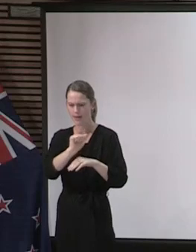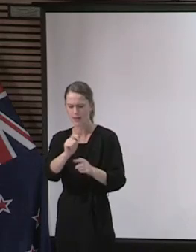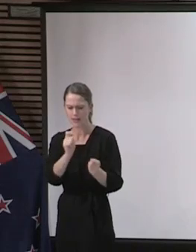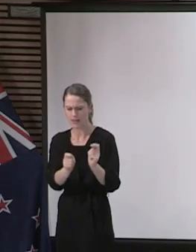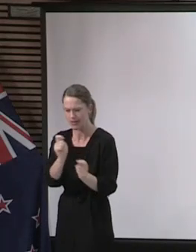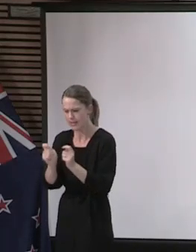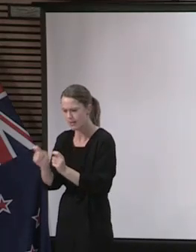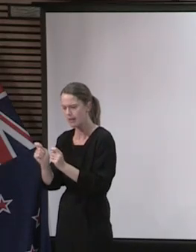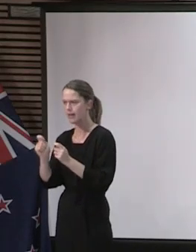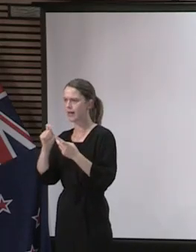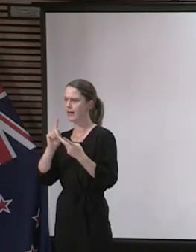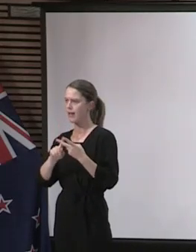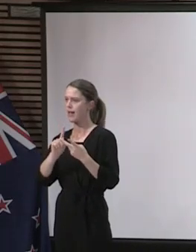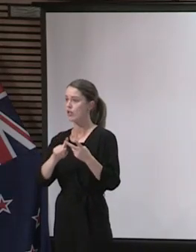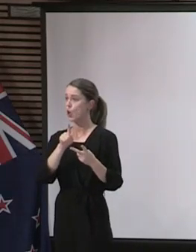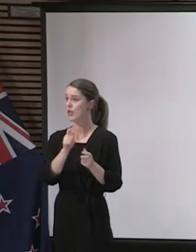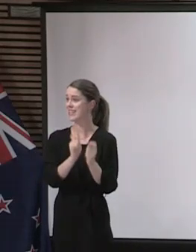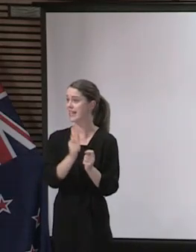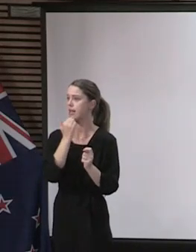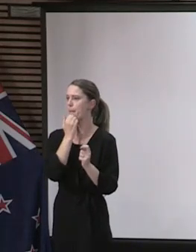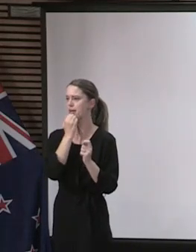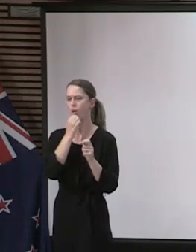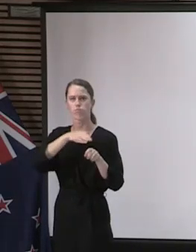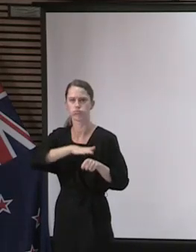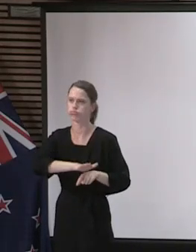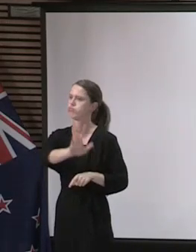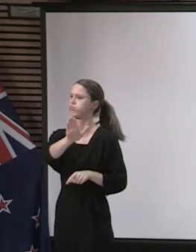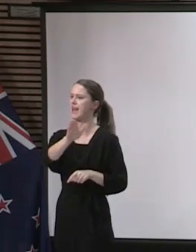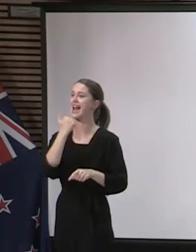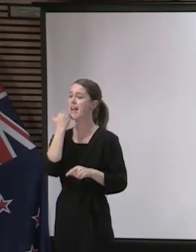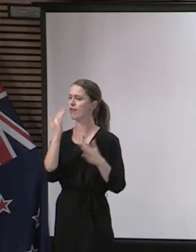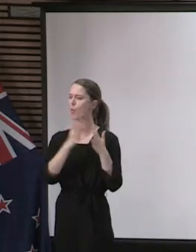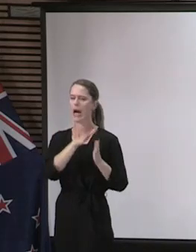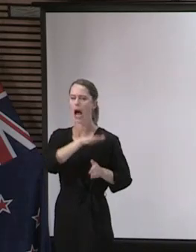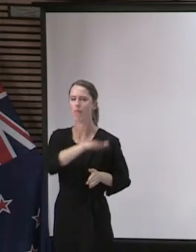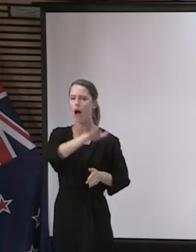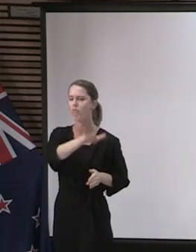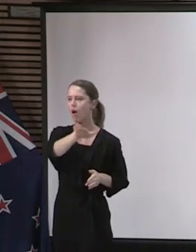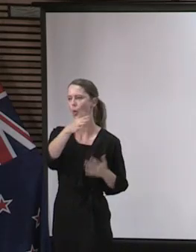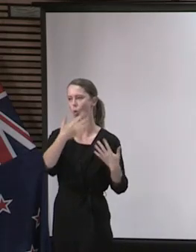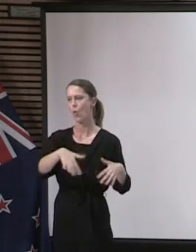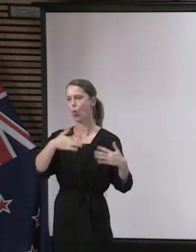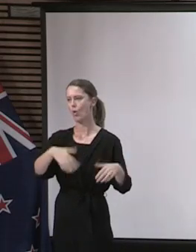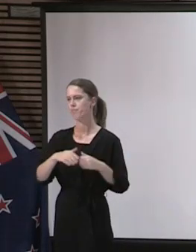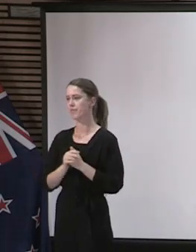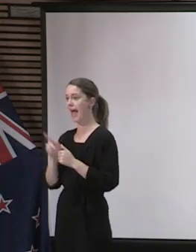worked hard to ensure New Zealand implements its on testing capability and we have